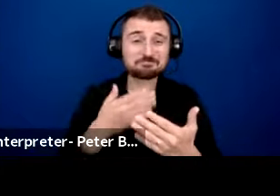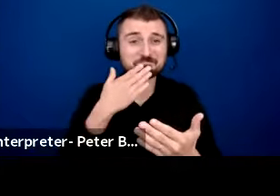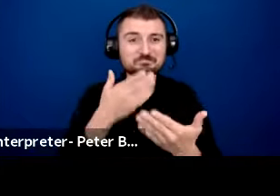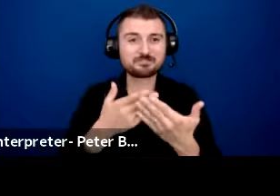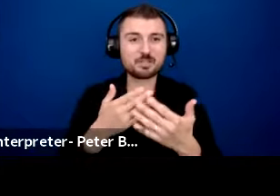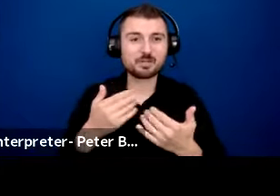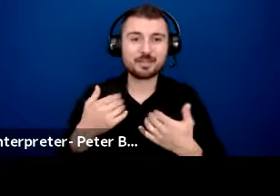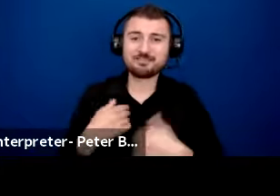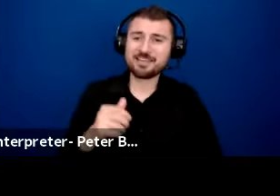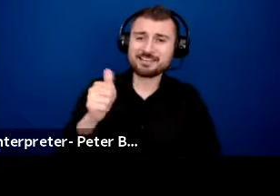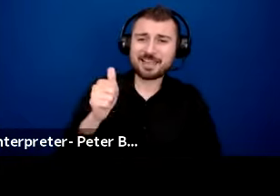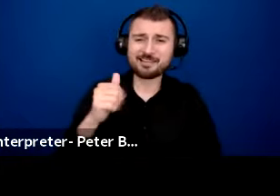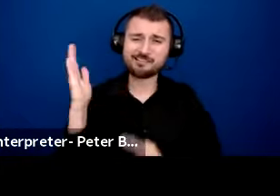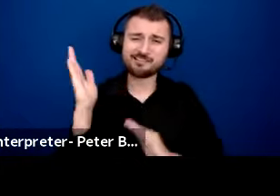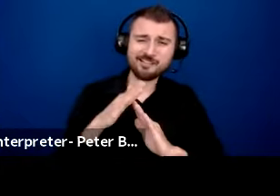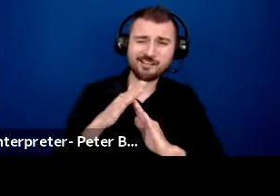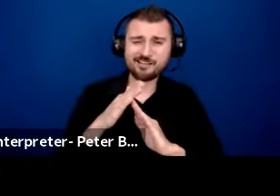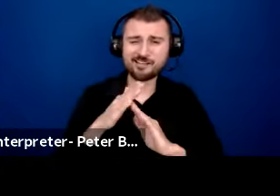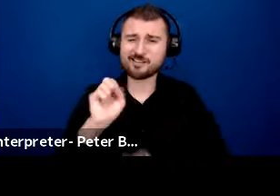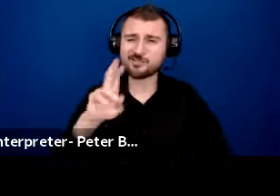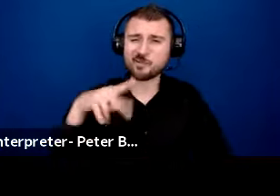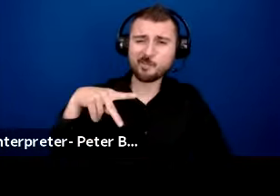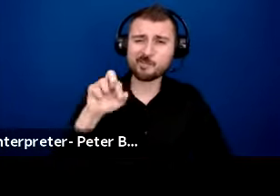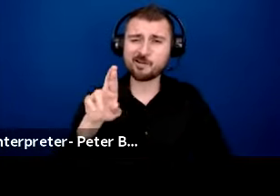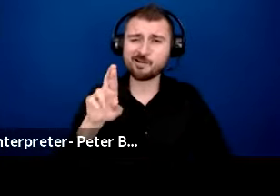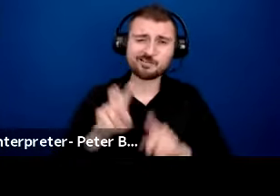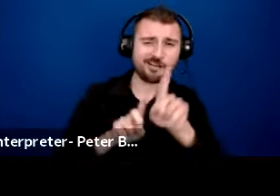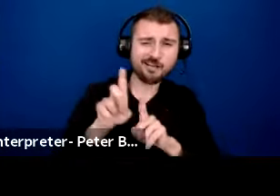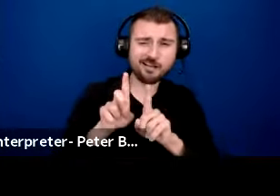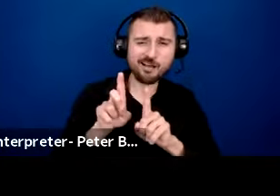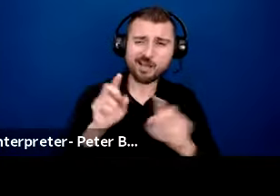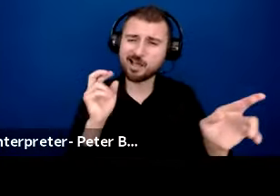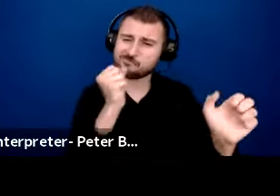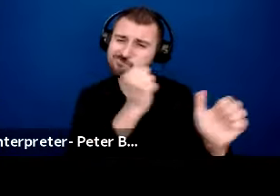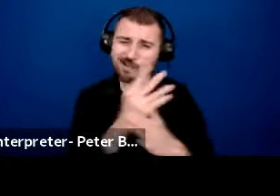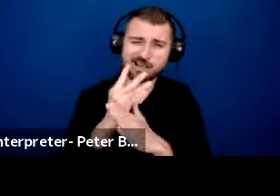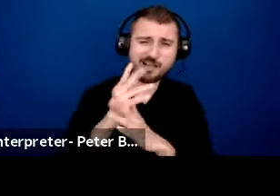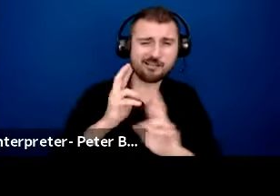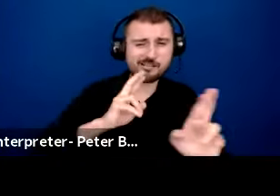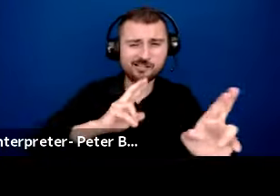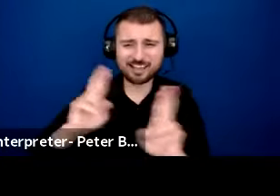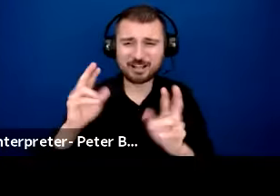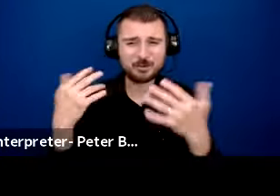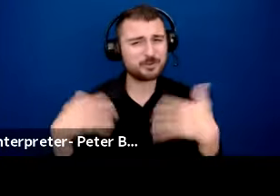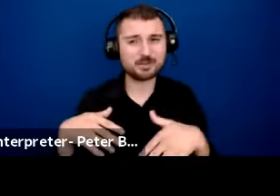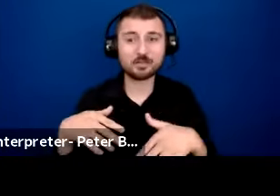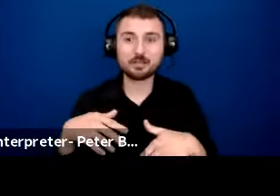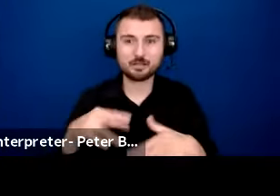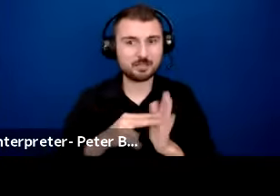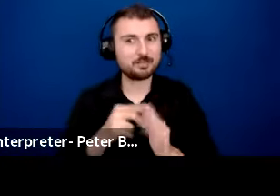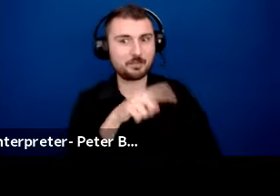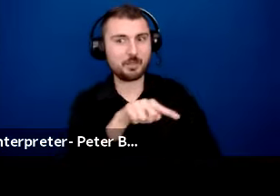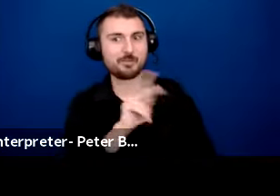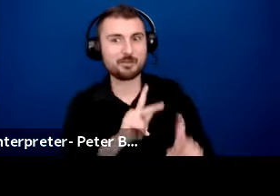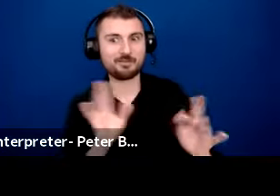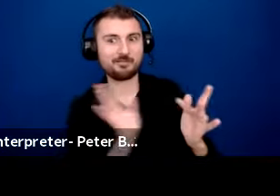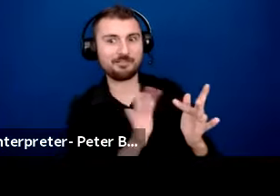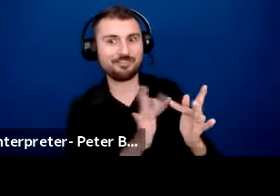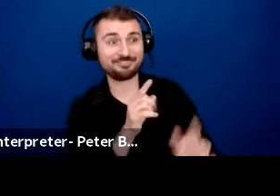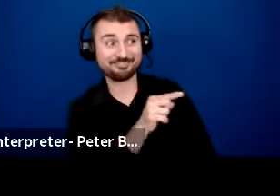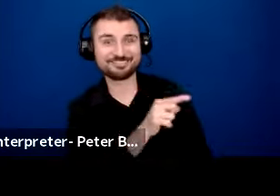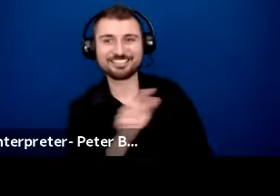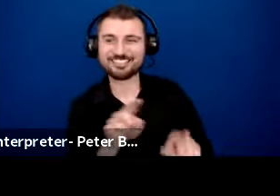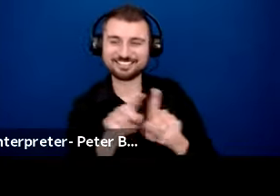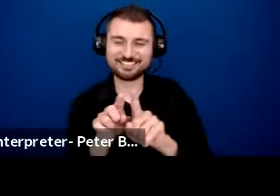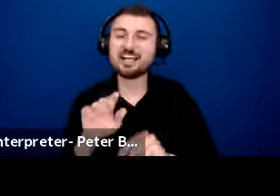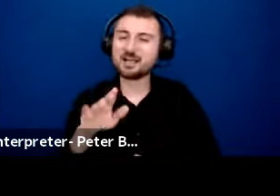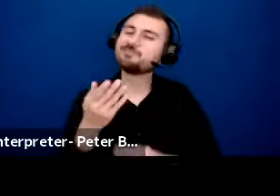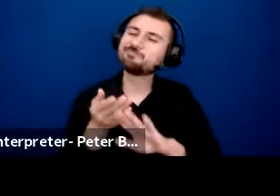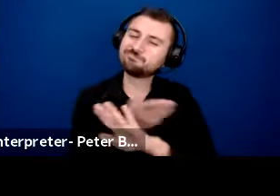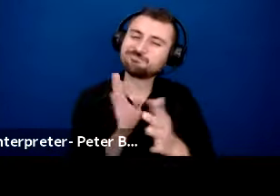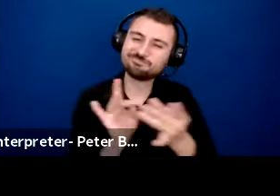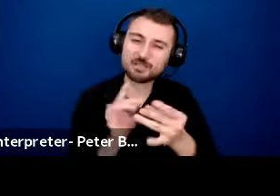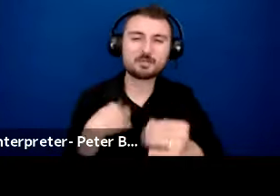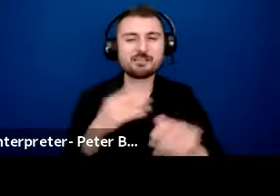Most of you are ready. And that's good.